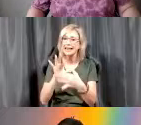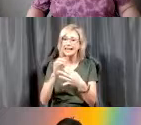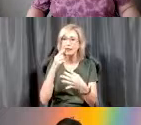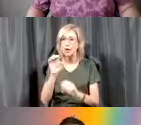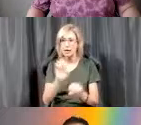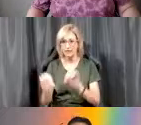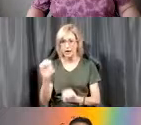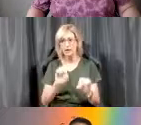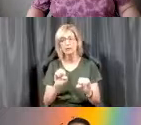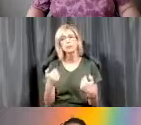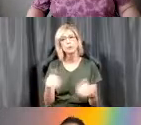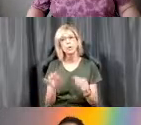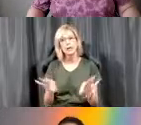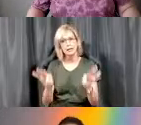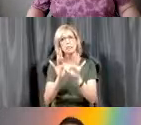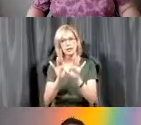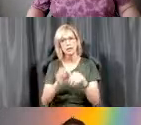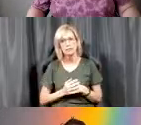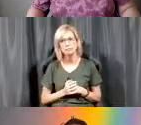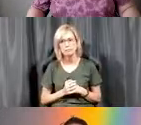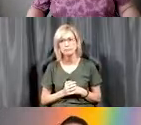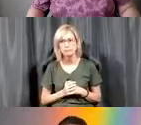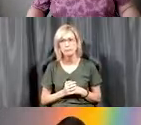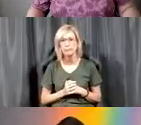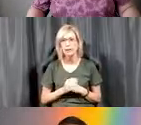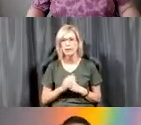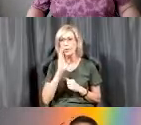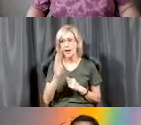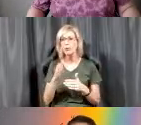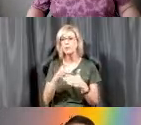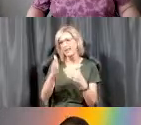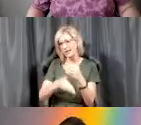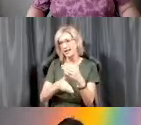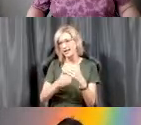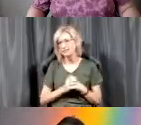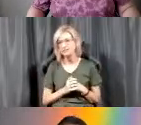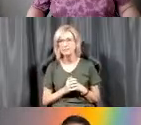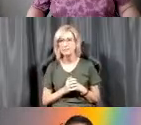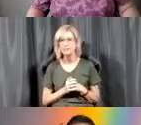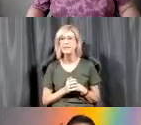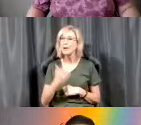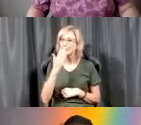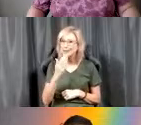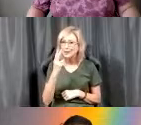That's important for us. So that will be at the end. Good to see everybody. Thanks Jen.